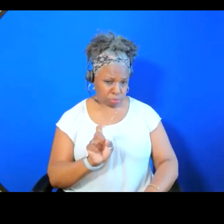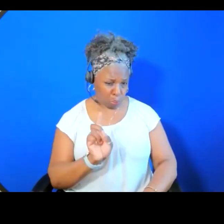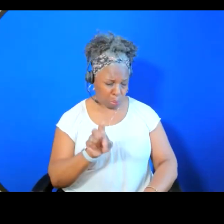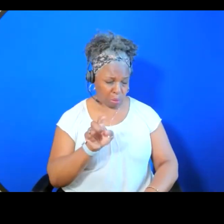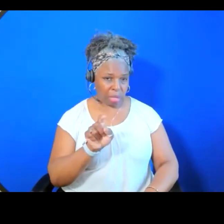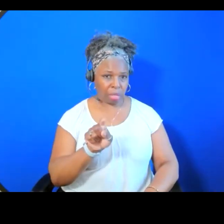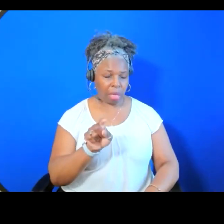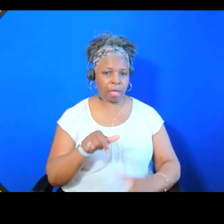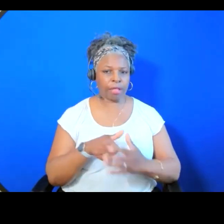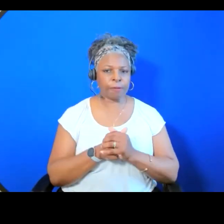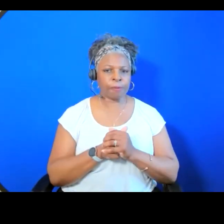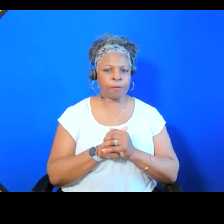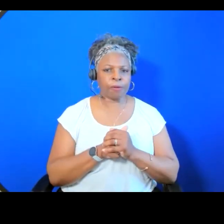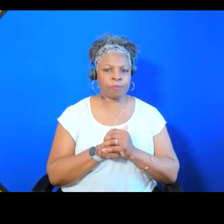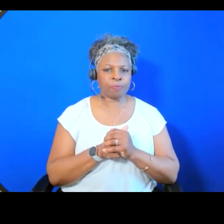And just to note that the event will be recorded today.